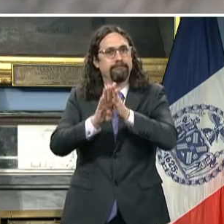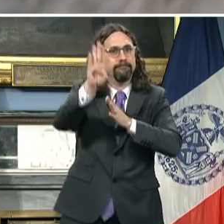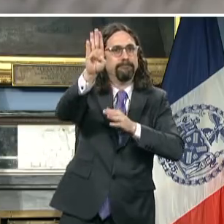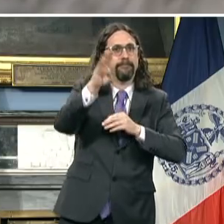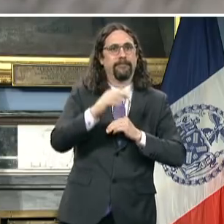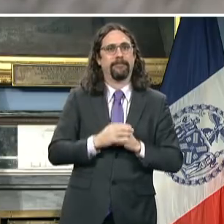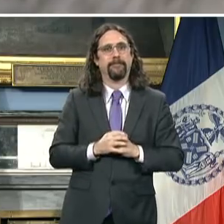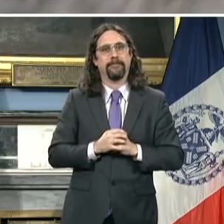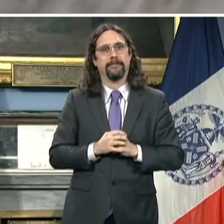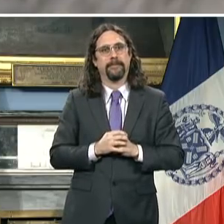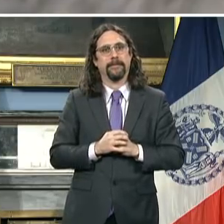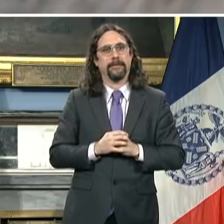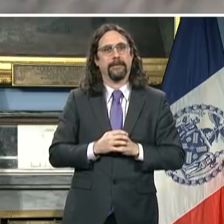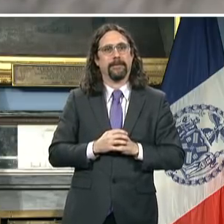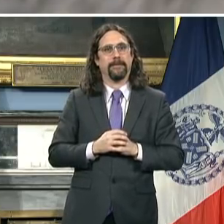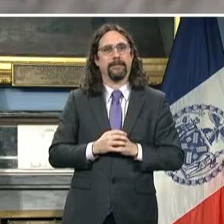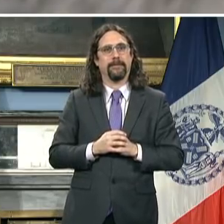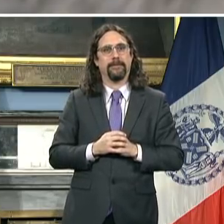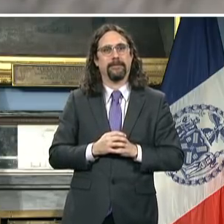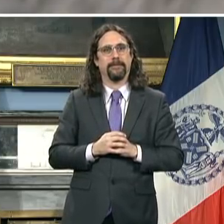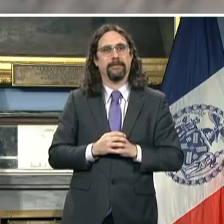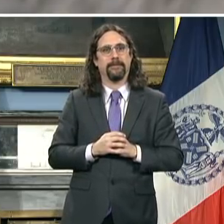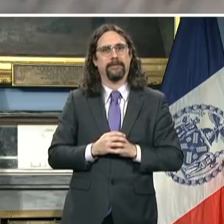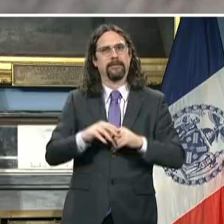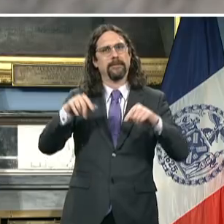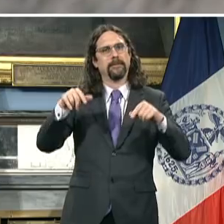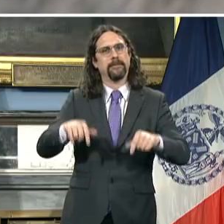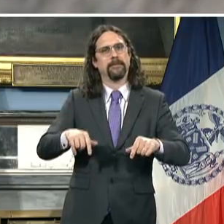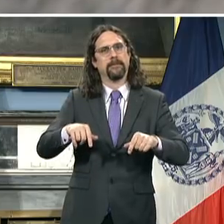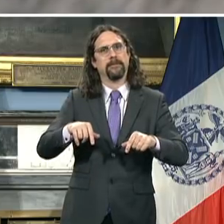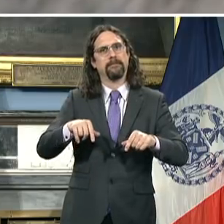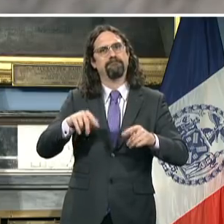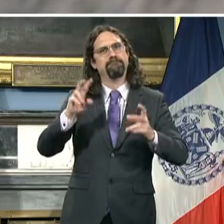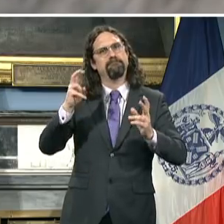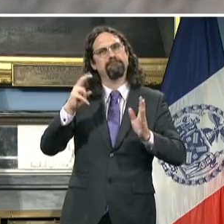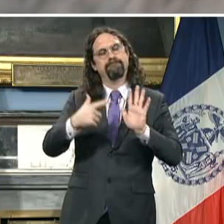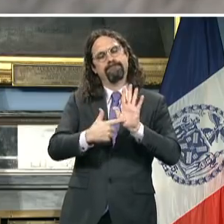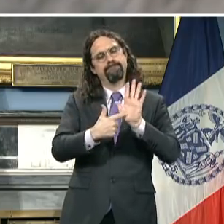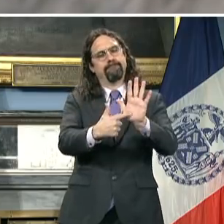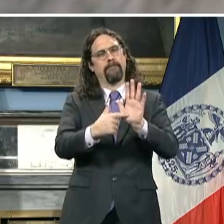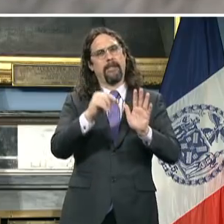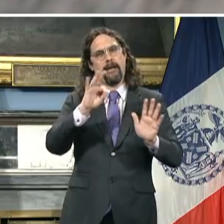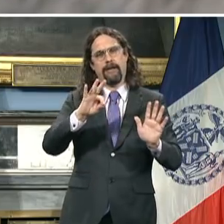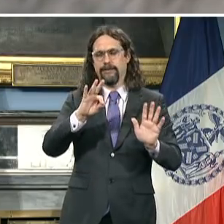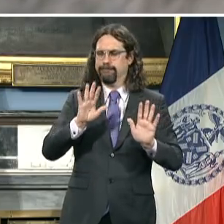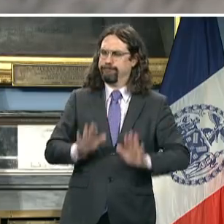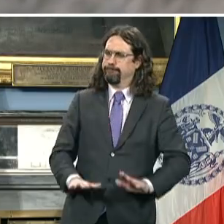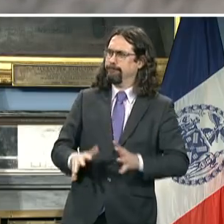SERVICE ARE OVER. BUT NOW WE'RE SEEING ONCE AGNAI THE BROOKLYN NAVY YARD AS A SYMBOL TO THIS CITY AND